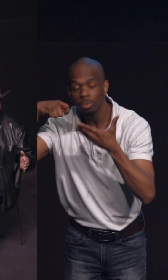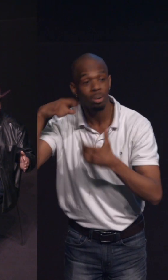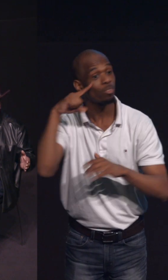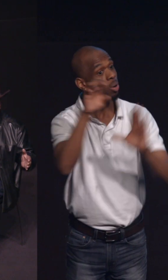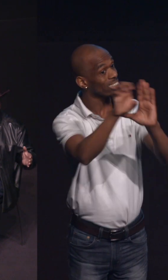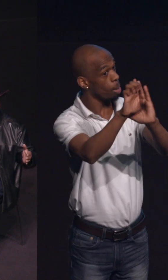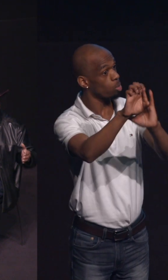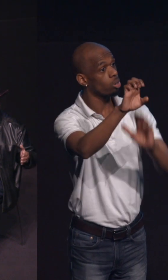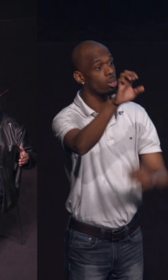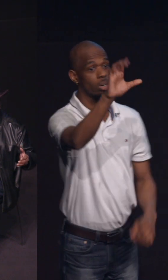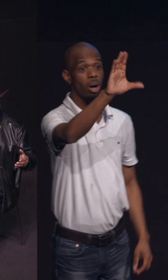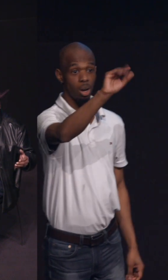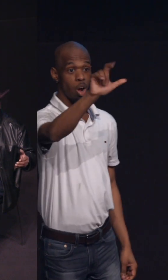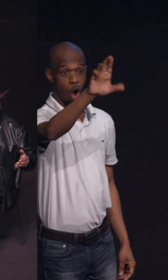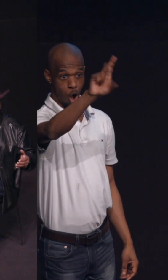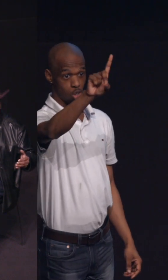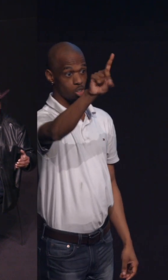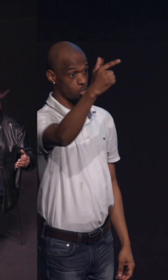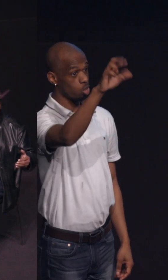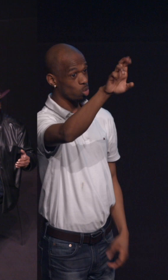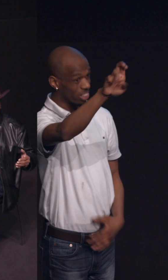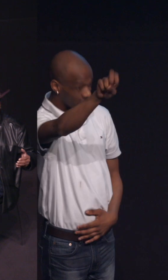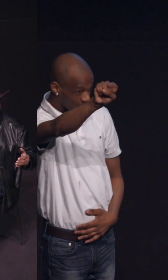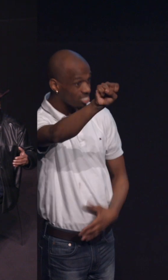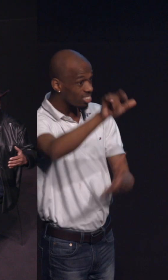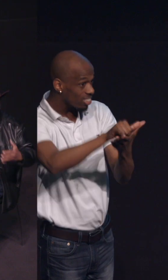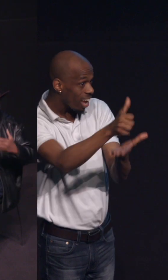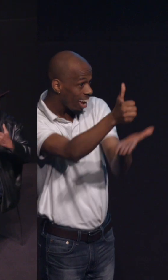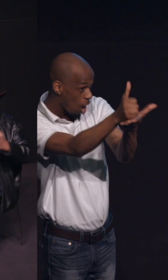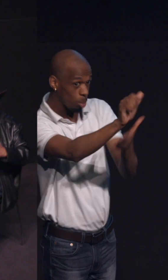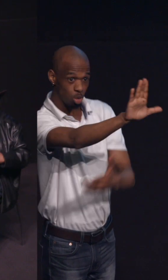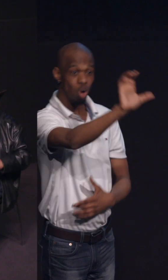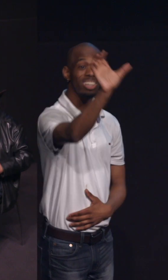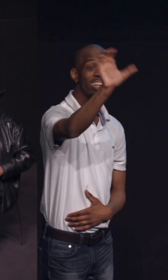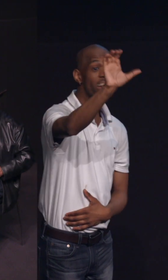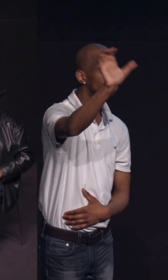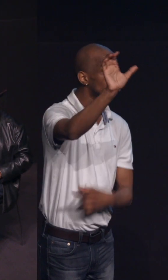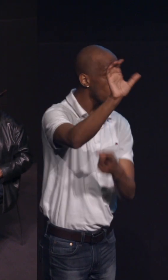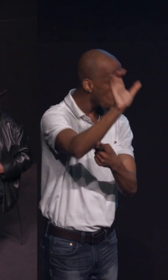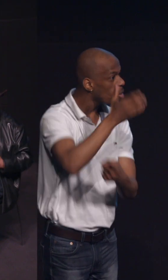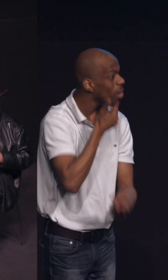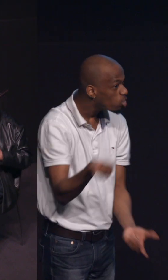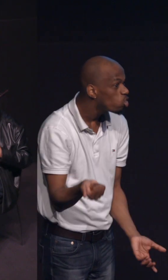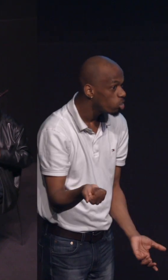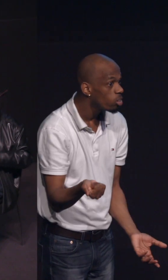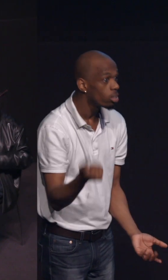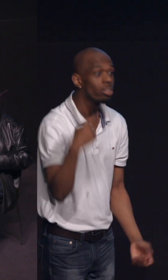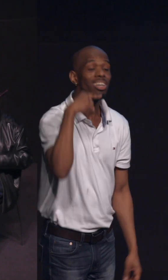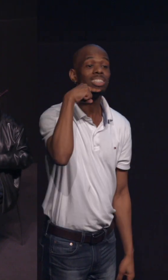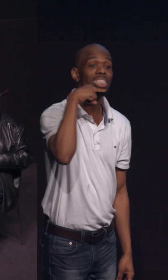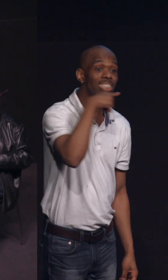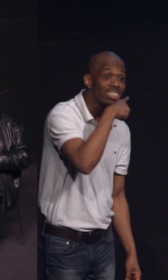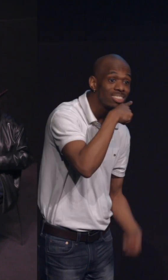Collard greens lowers your cholesterol. Cabbage, a lot of people like cabbage. Cabbage is kind of--it cleans you out of the fatty tissue that